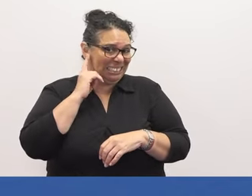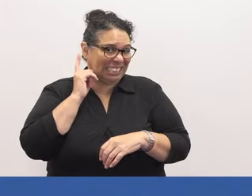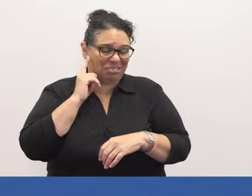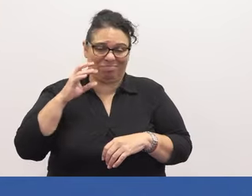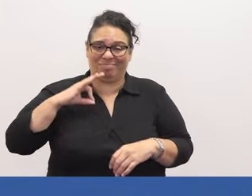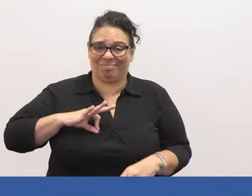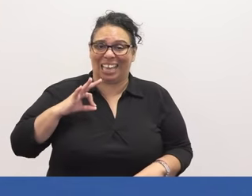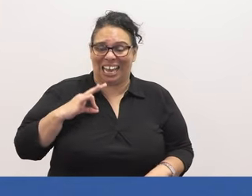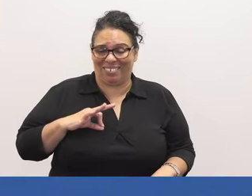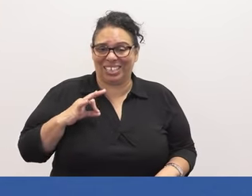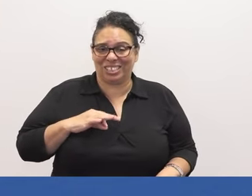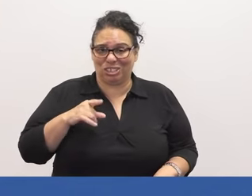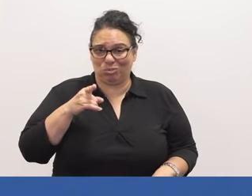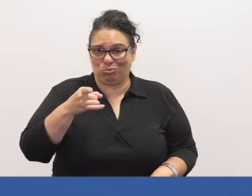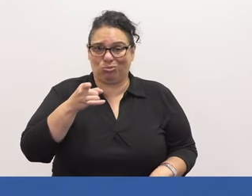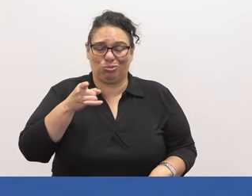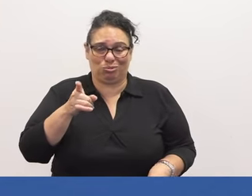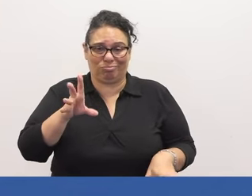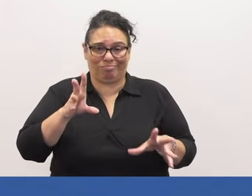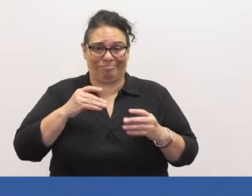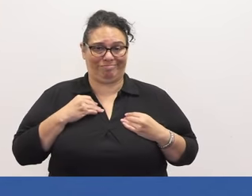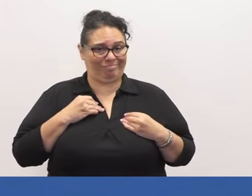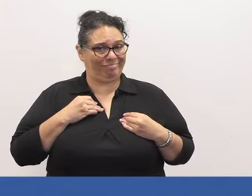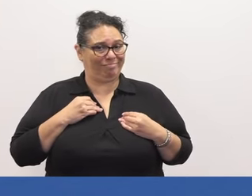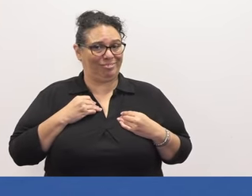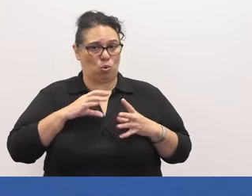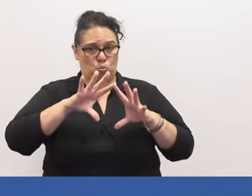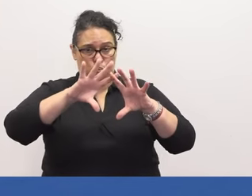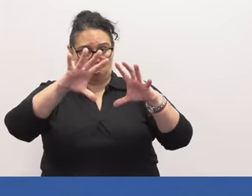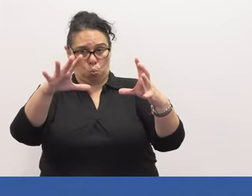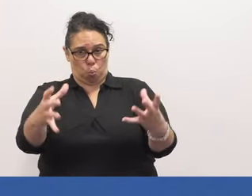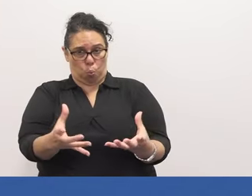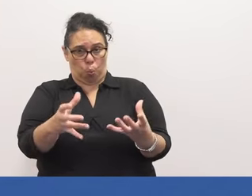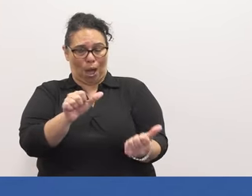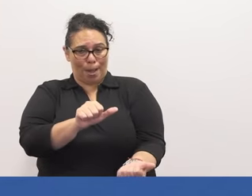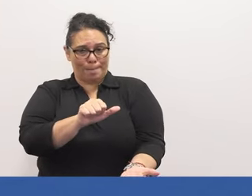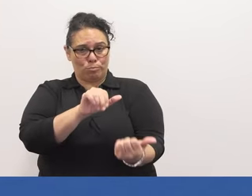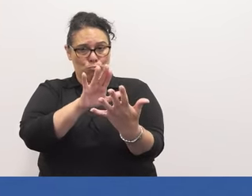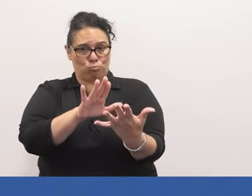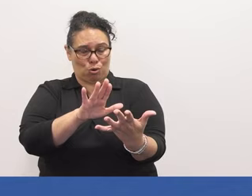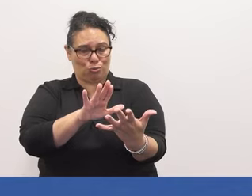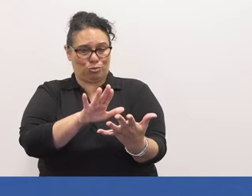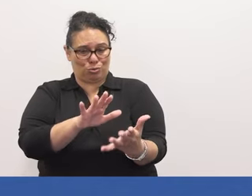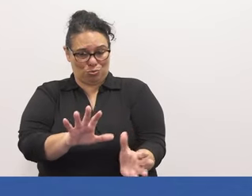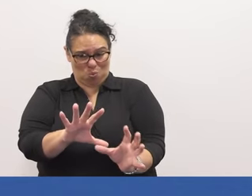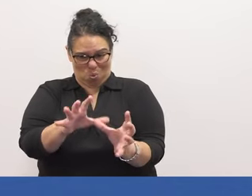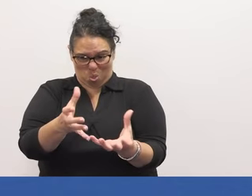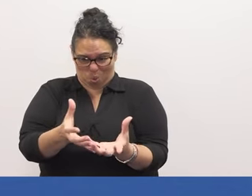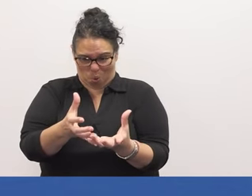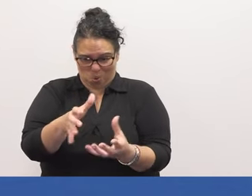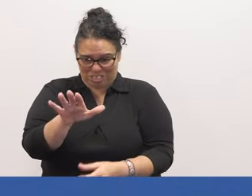It sounds like you've taken a total approach to the whole child, which I'm sure has helped.